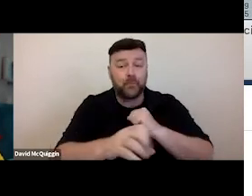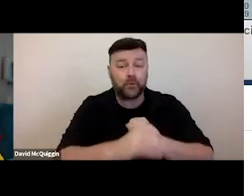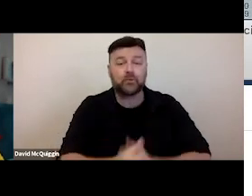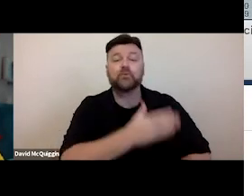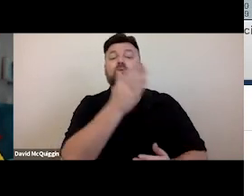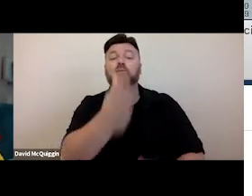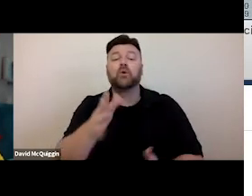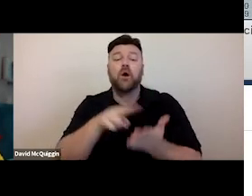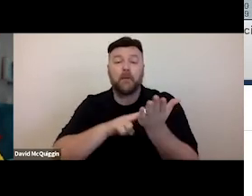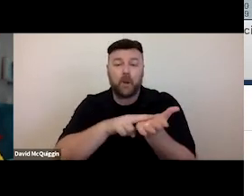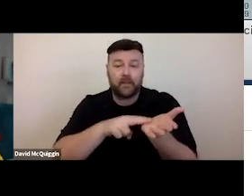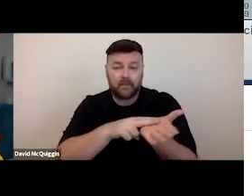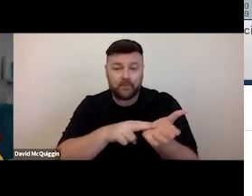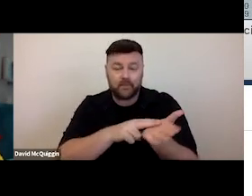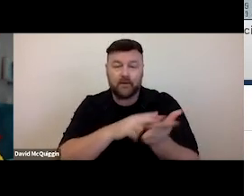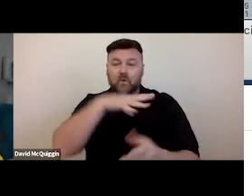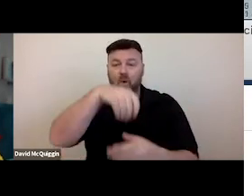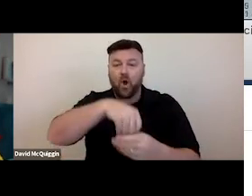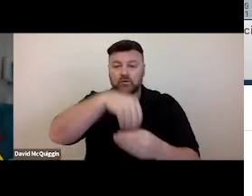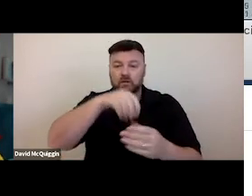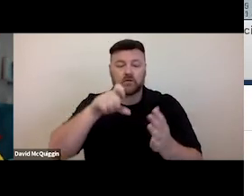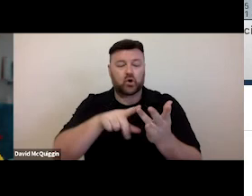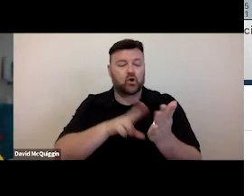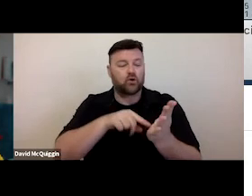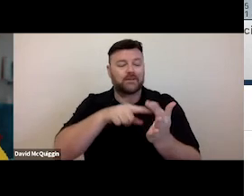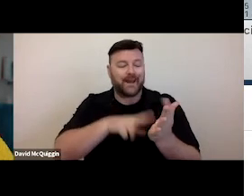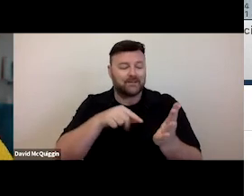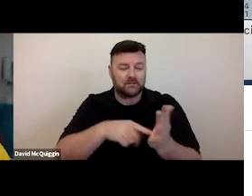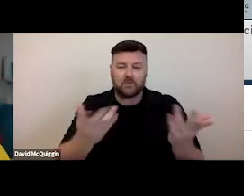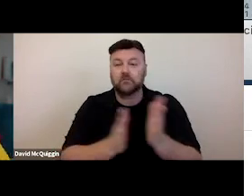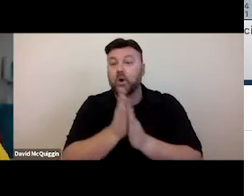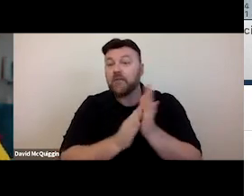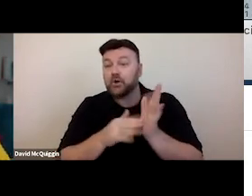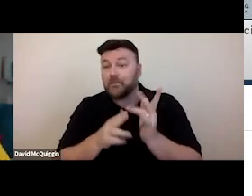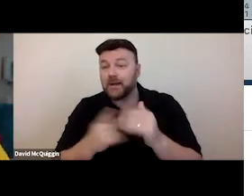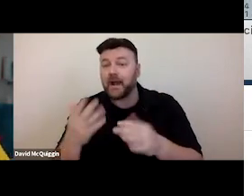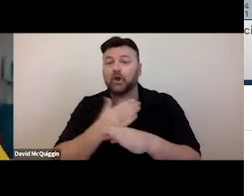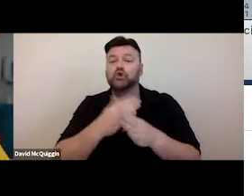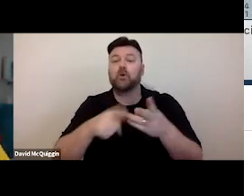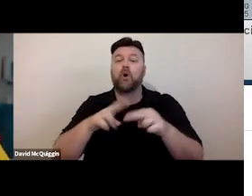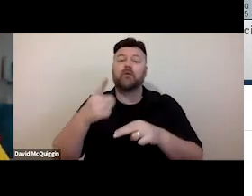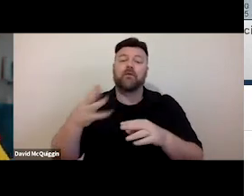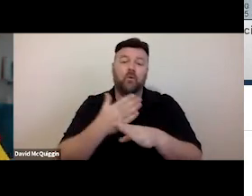My purple is the my content, like, "Motivational Monday", Job of the week, Helpful tips. My engagement